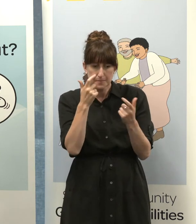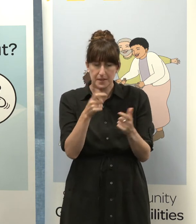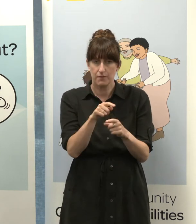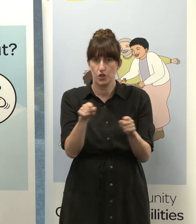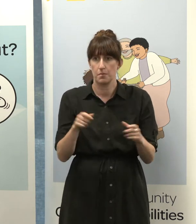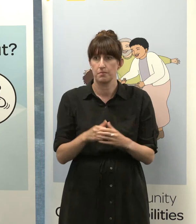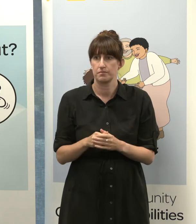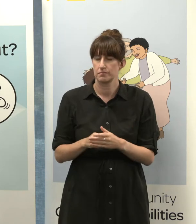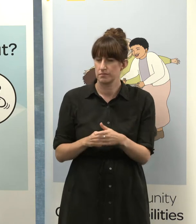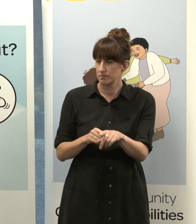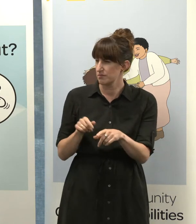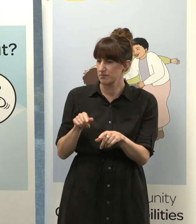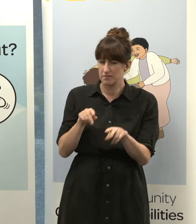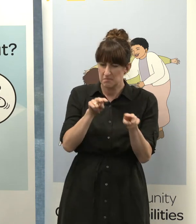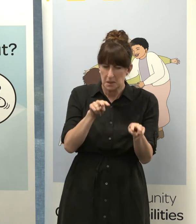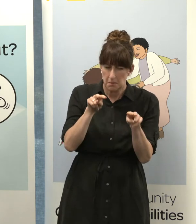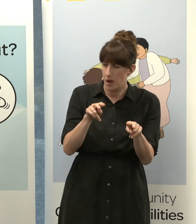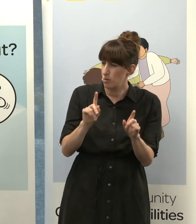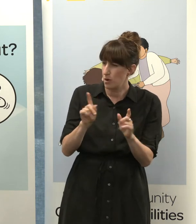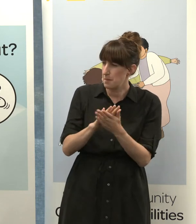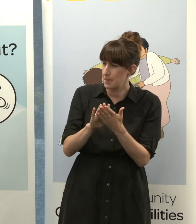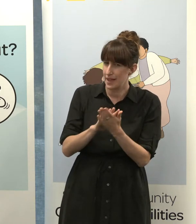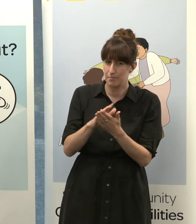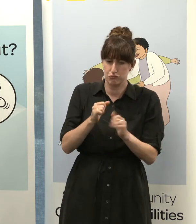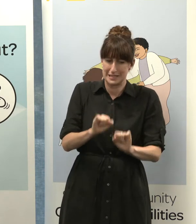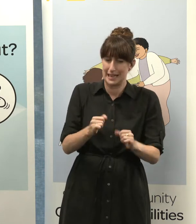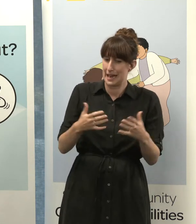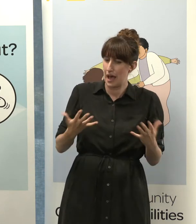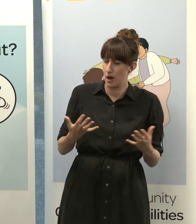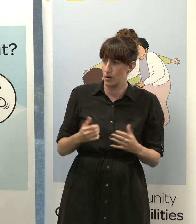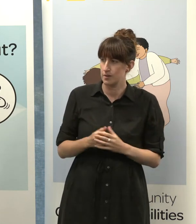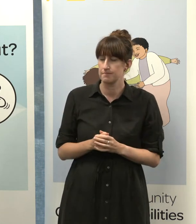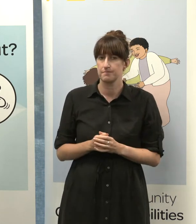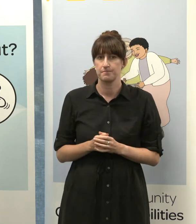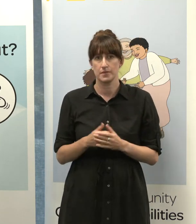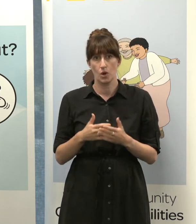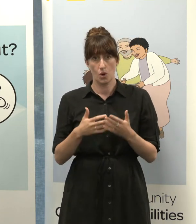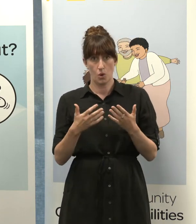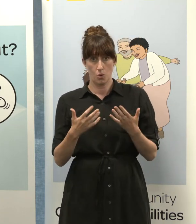look through and make sure we keep an eye on.